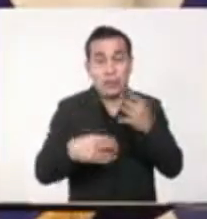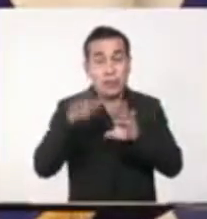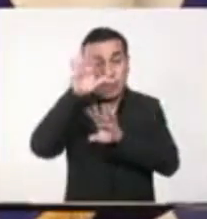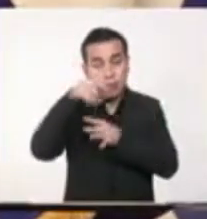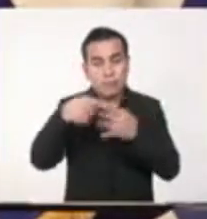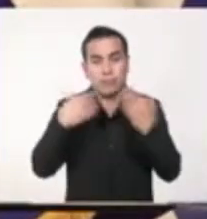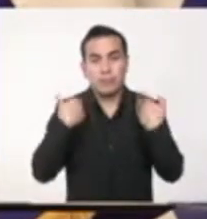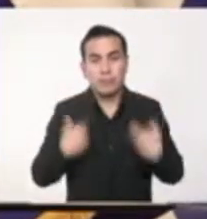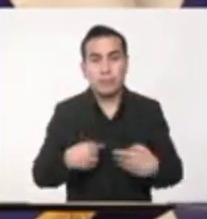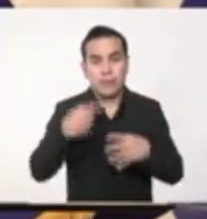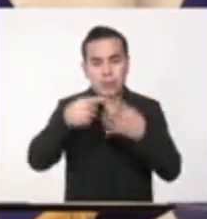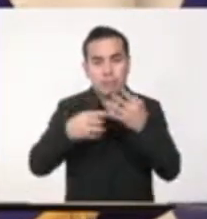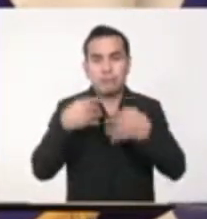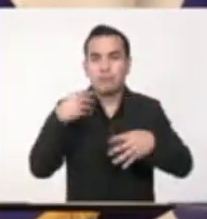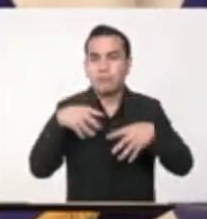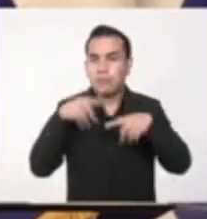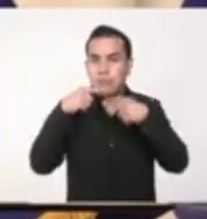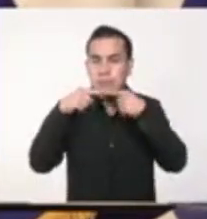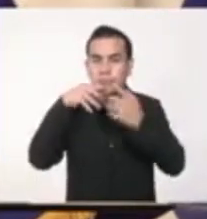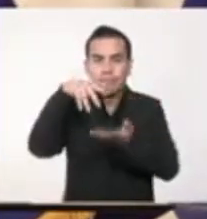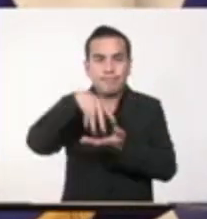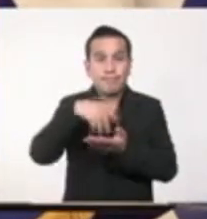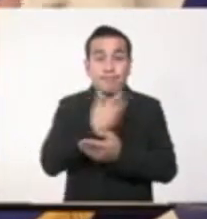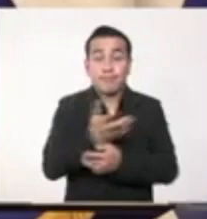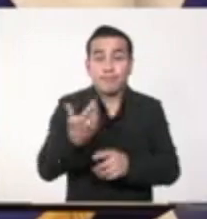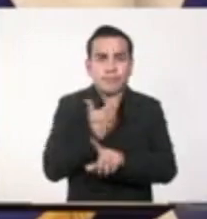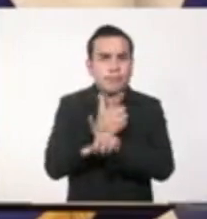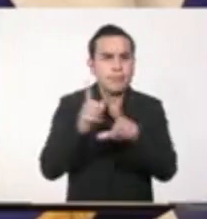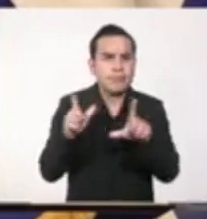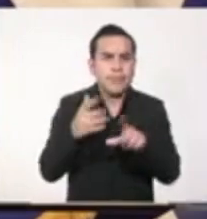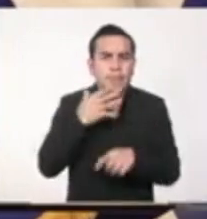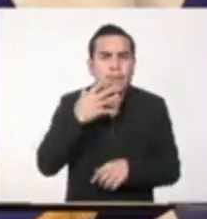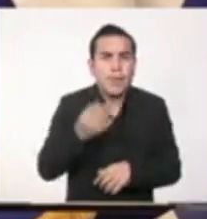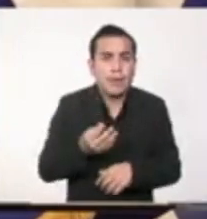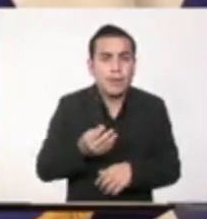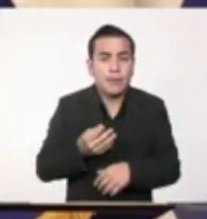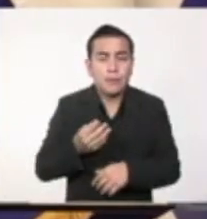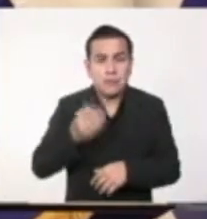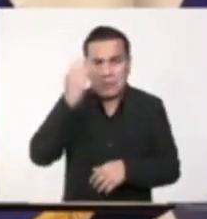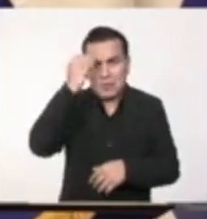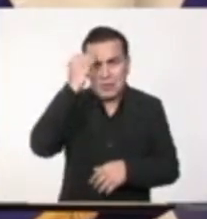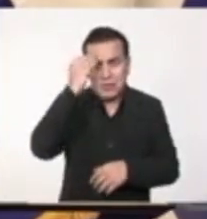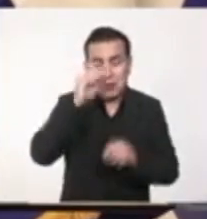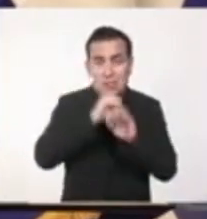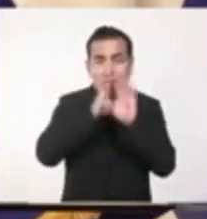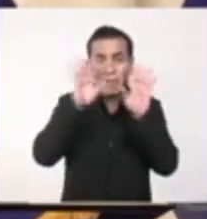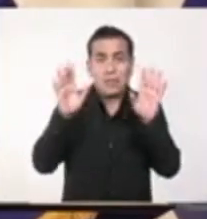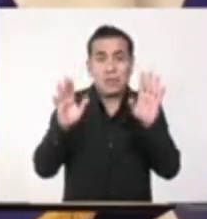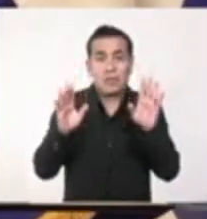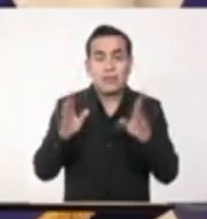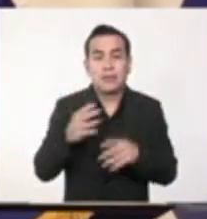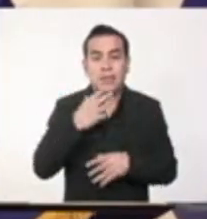respecting democracy, respecting freedom of press, and everything that El Salvador respects, and those who know El Salvador they know that it is, no matter how much the lobby